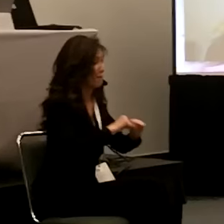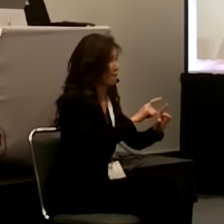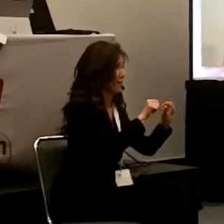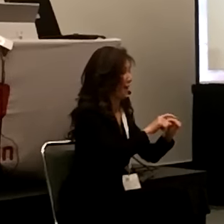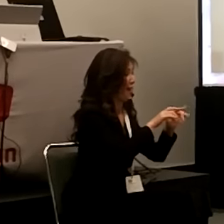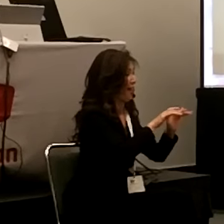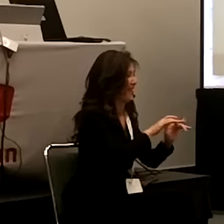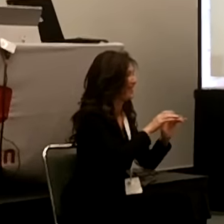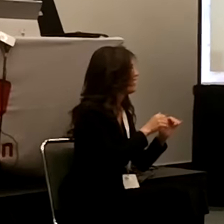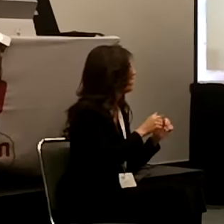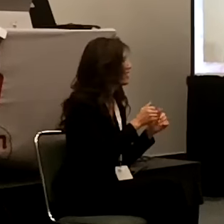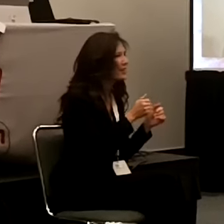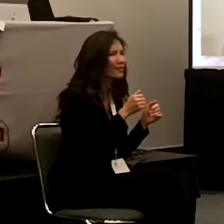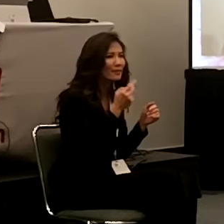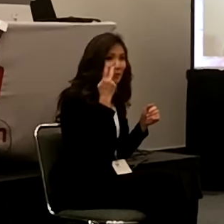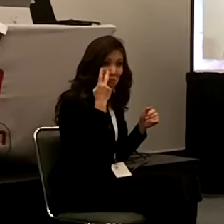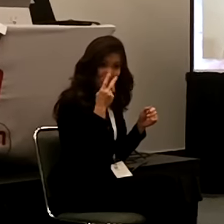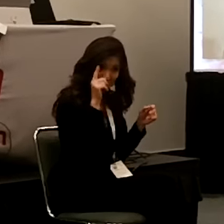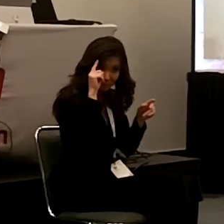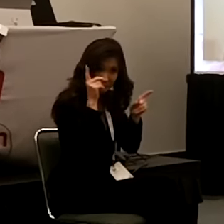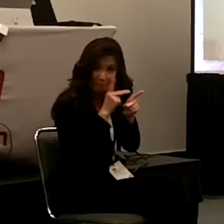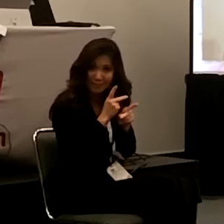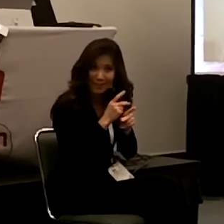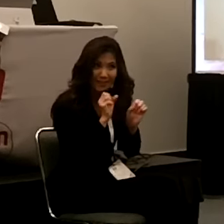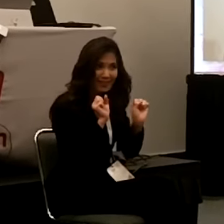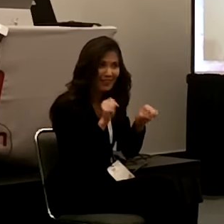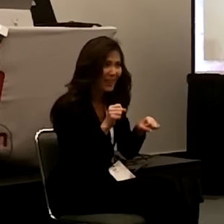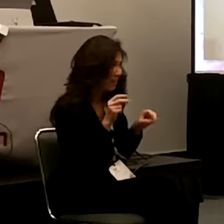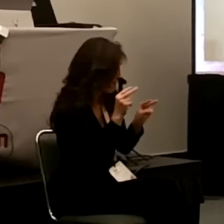maybe eventually you can figure out what the topic was.